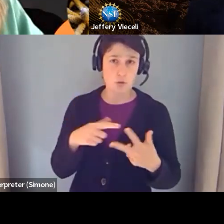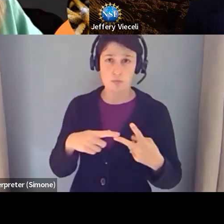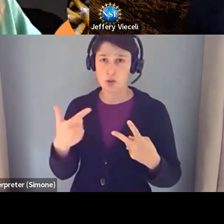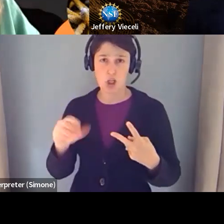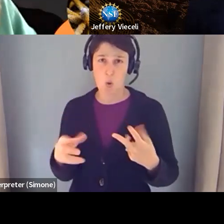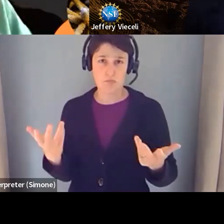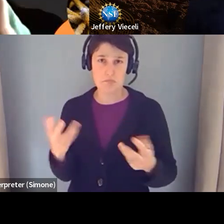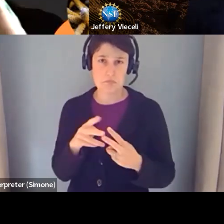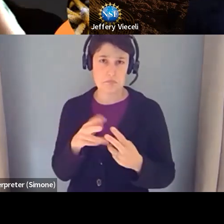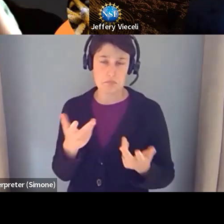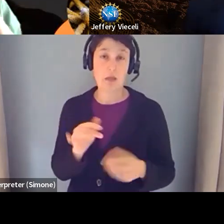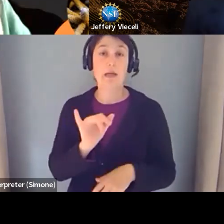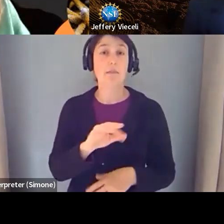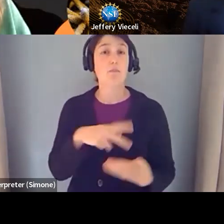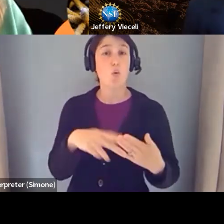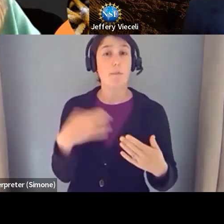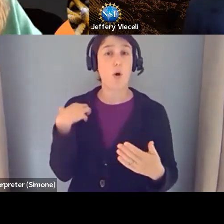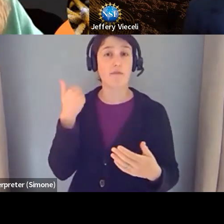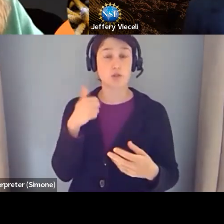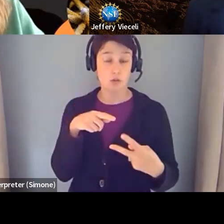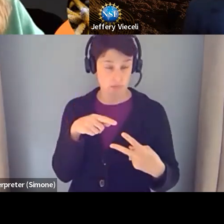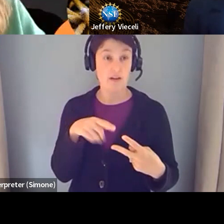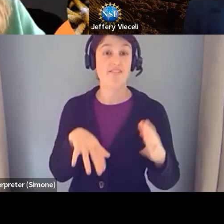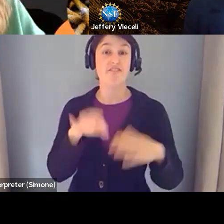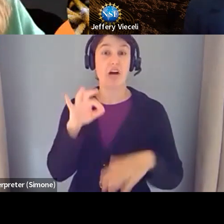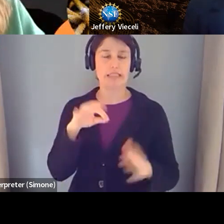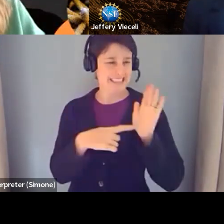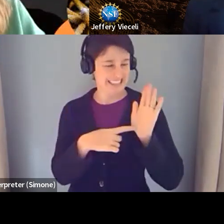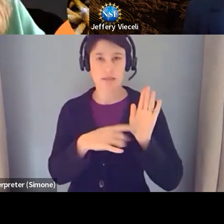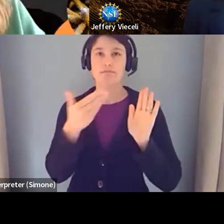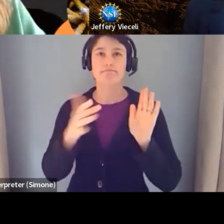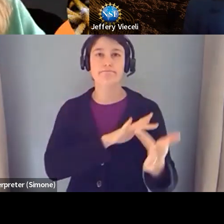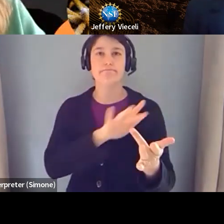If the program officer finds it and they reach out to you, they can do it.